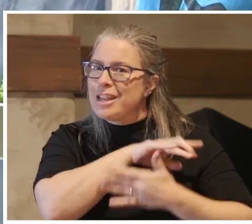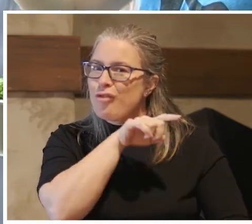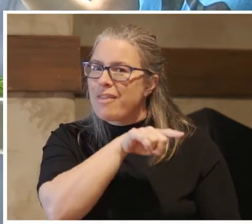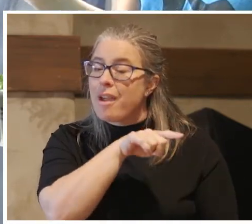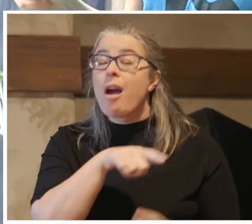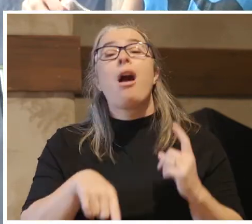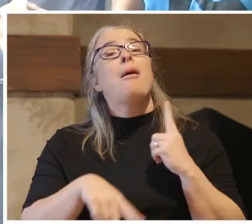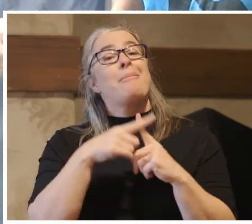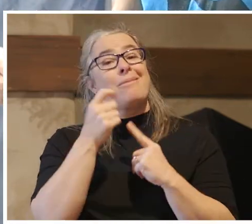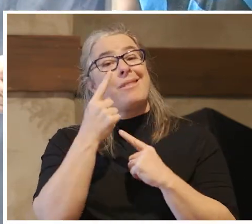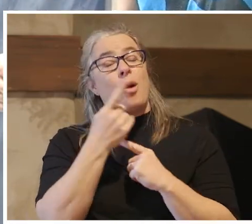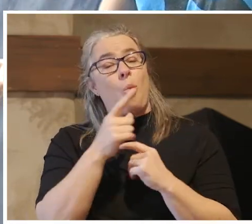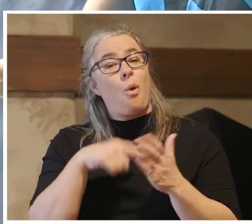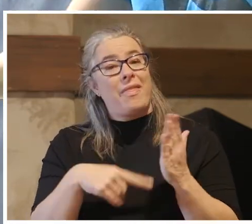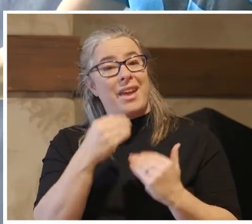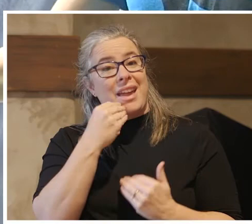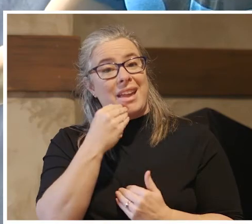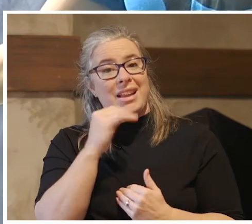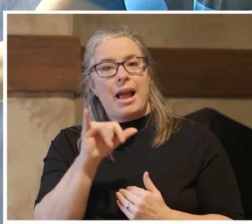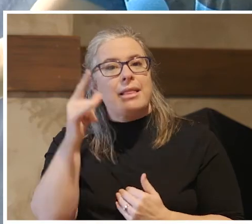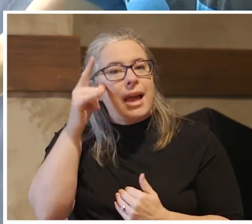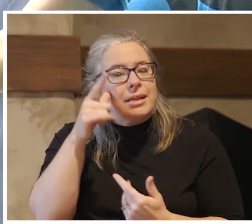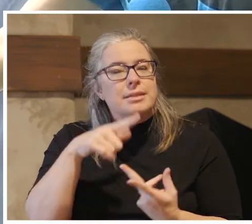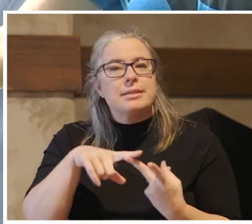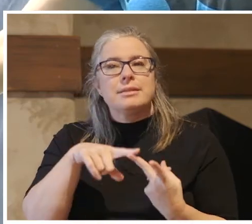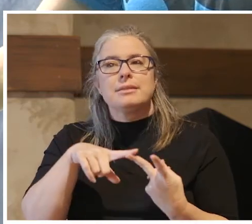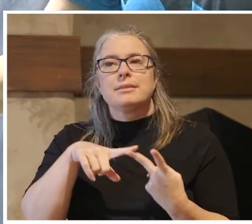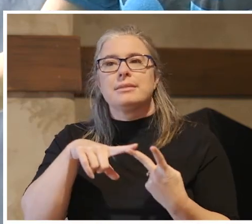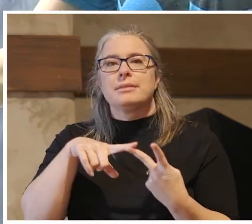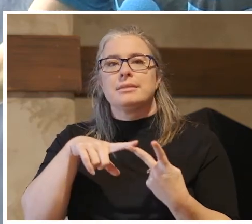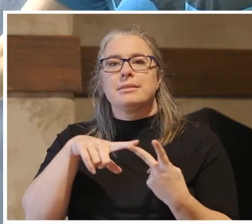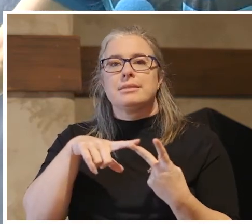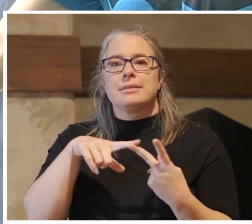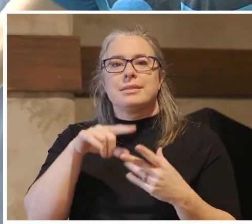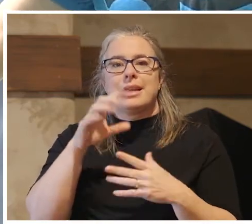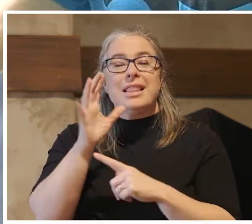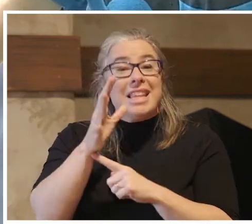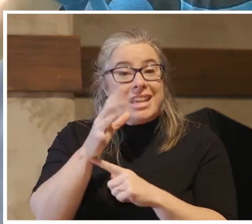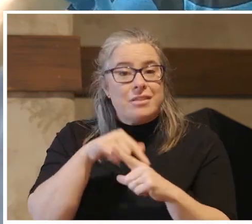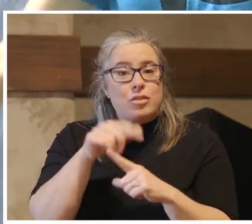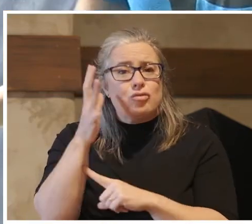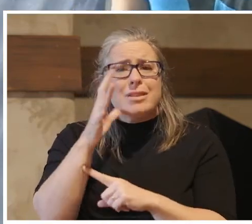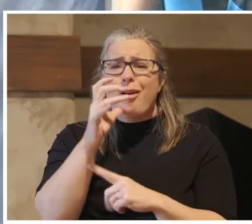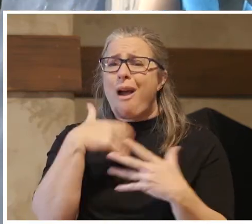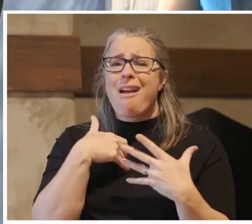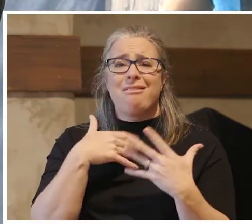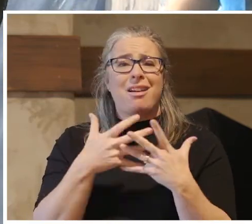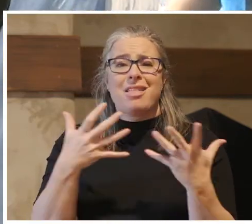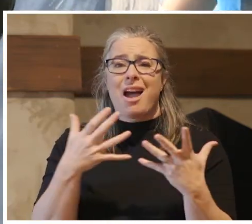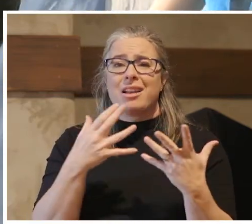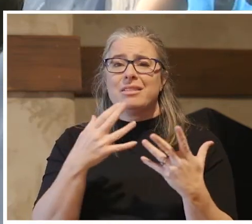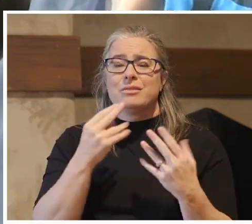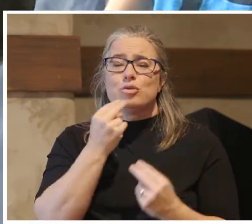Plus the things that they eat, like lettuce and leaves in the trees don't have much nutrition.